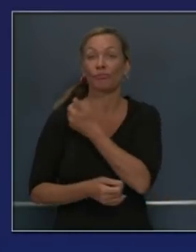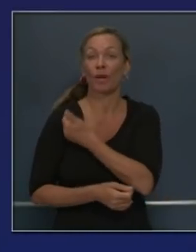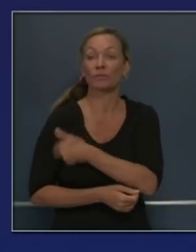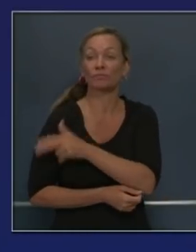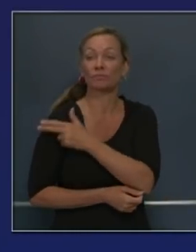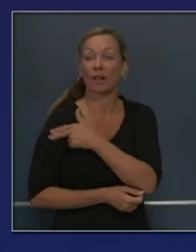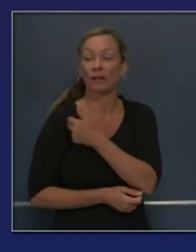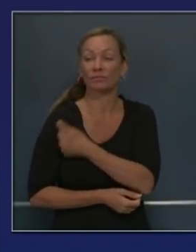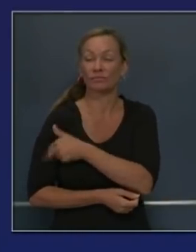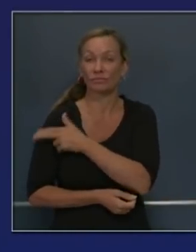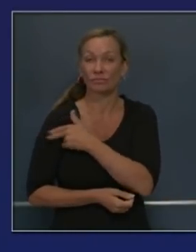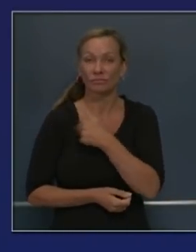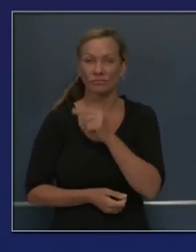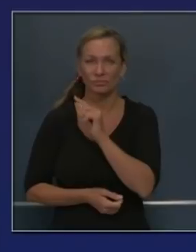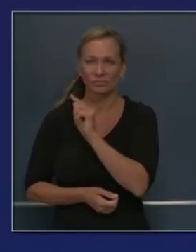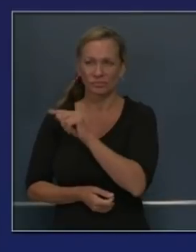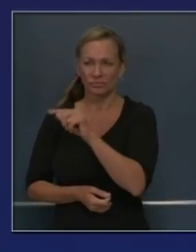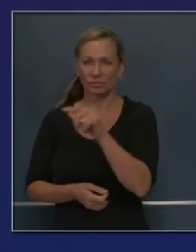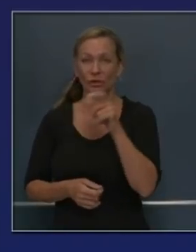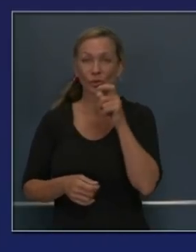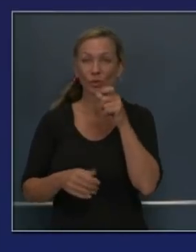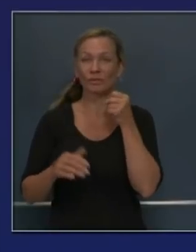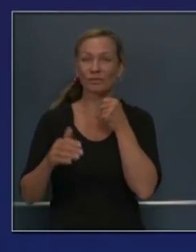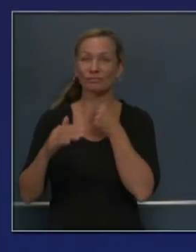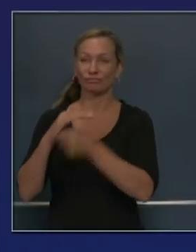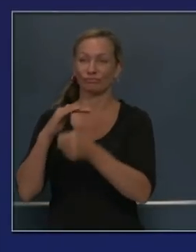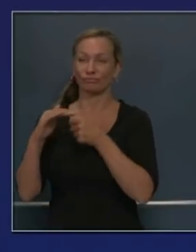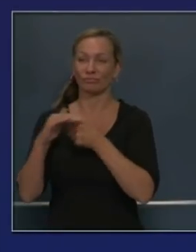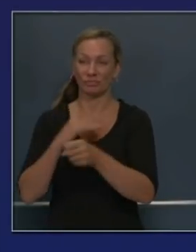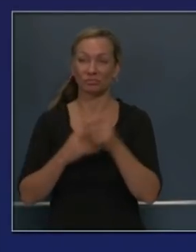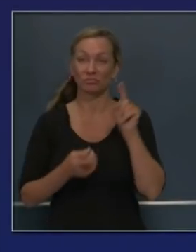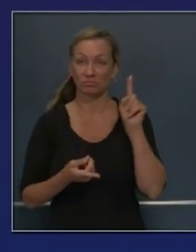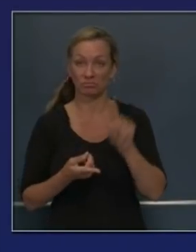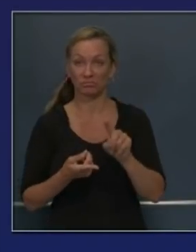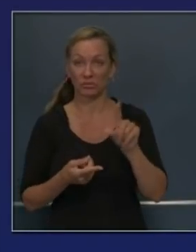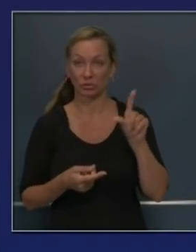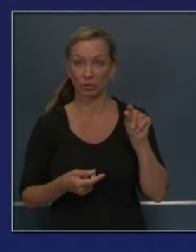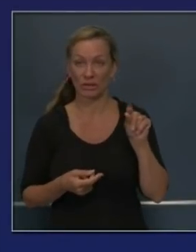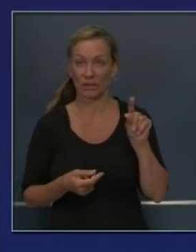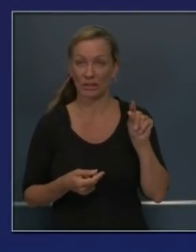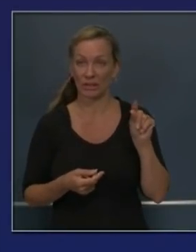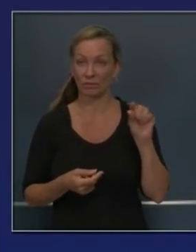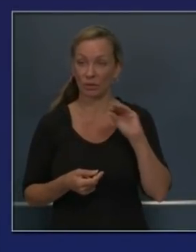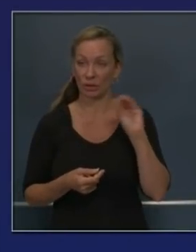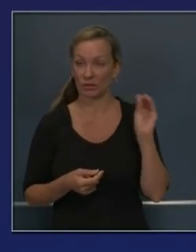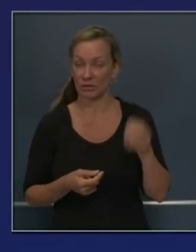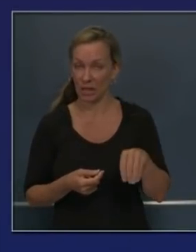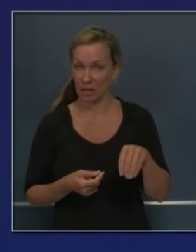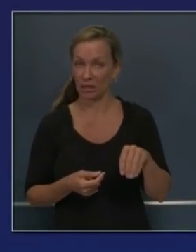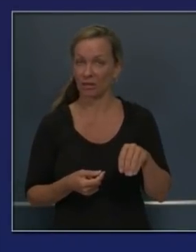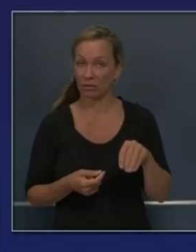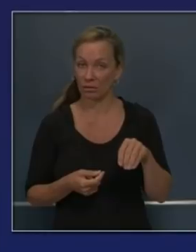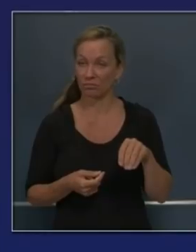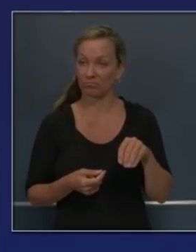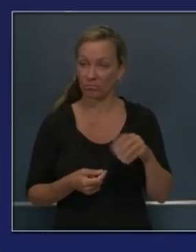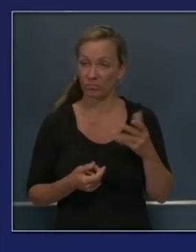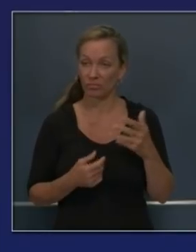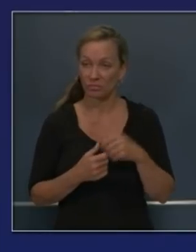WILDFIRES, BUT NONETHELESS, WE ARE STILL STUBBORNLY GETTING OVER 100,000 TESTS A DAY, 111,000 THAT WERE REPORTED YESTERDAY. HOSPITALIZATIONS ON THE REPORT